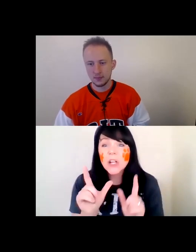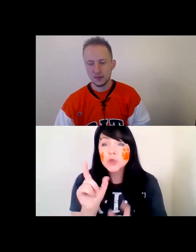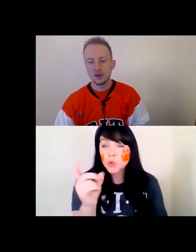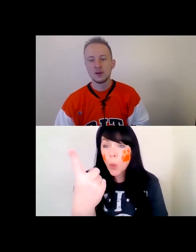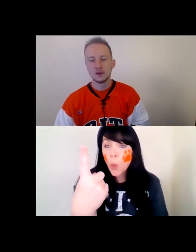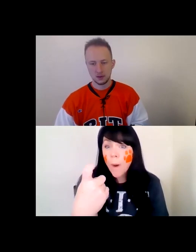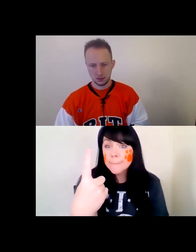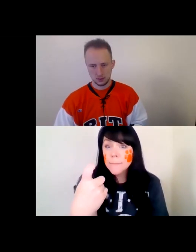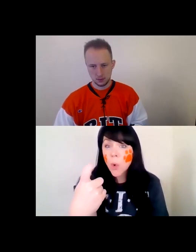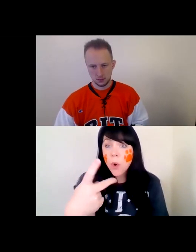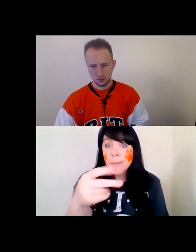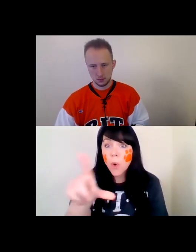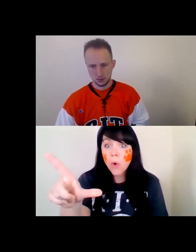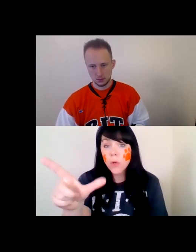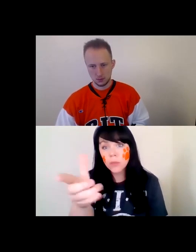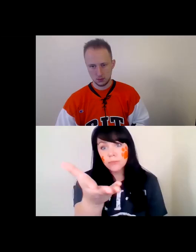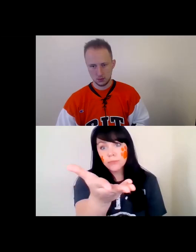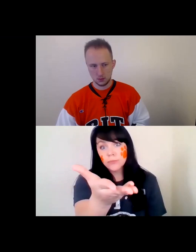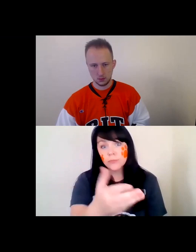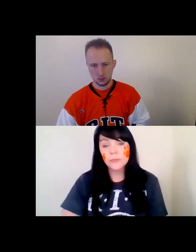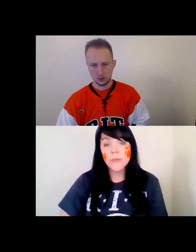Michelle: All right and we have one more poll for you.